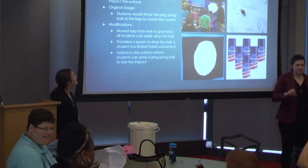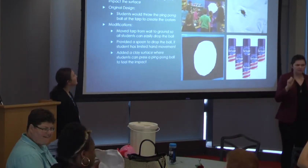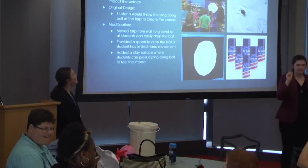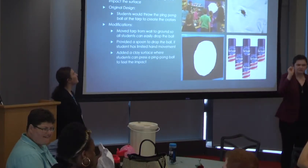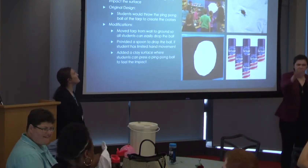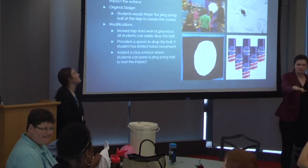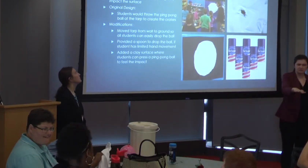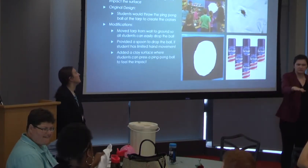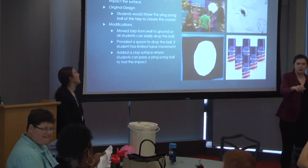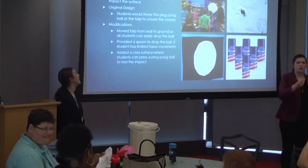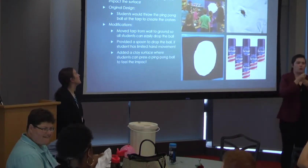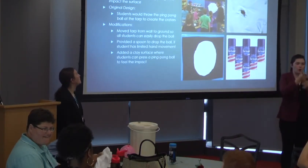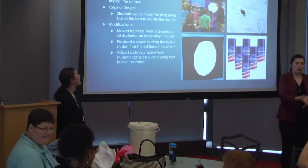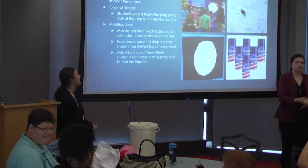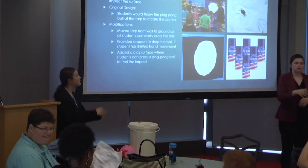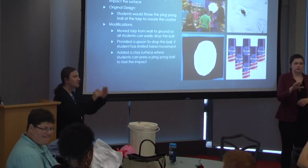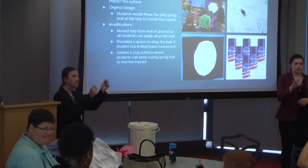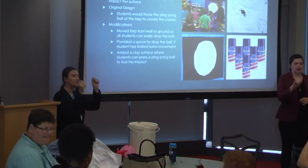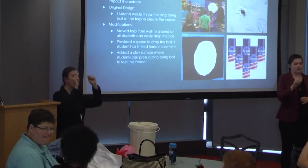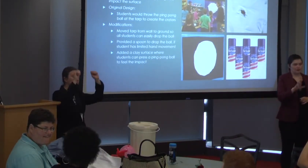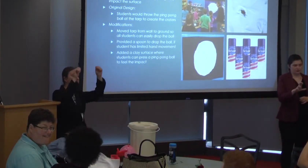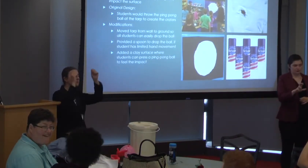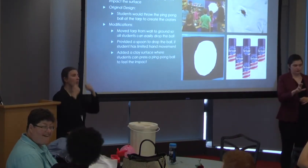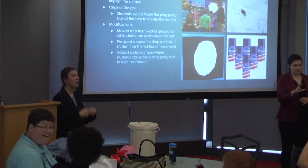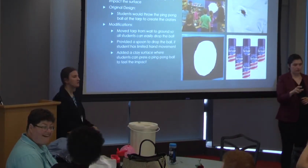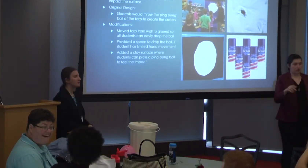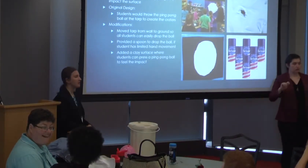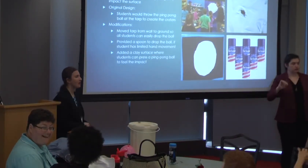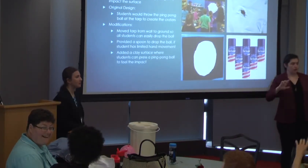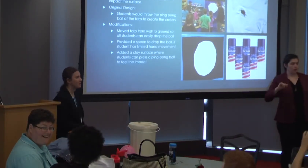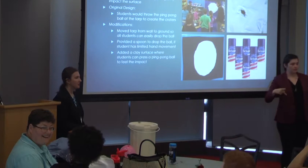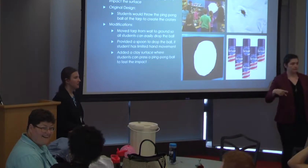So what people would do, we kind of moved the tarp from the wall to the ground,